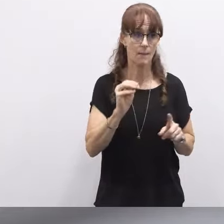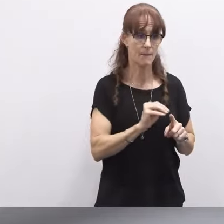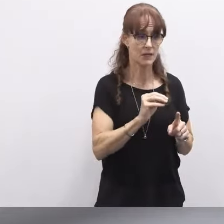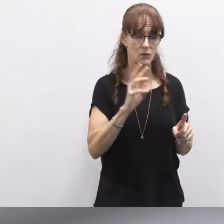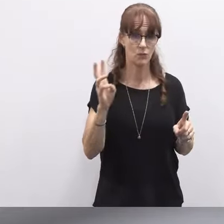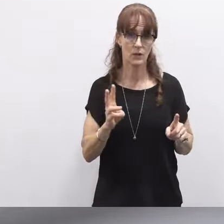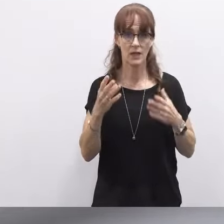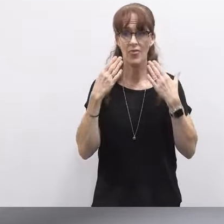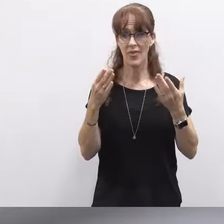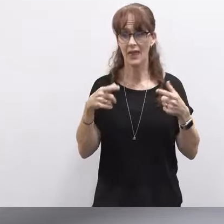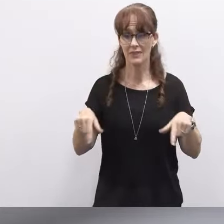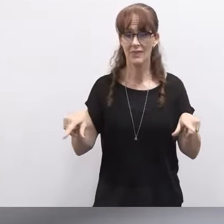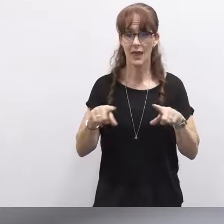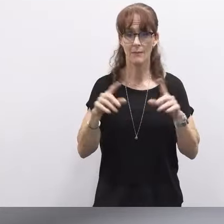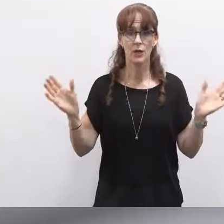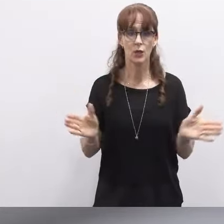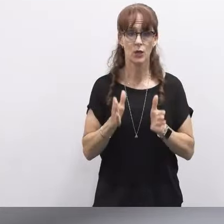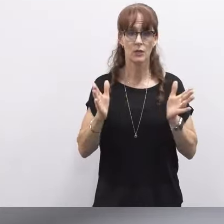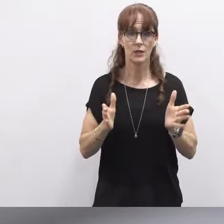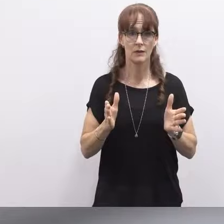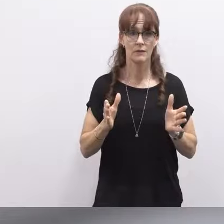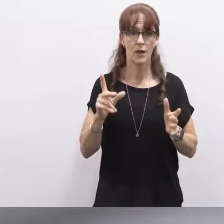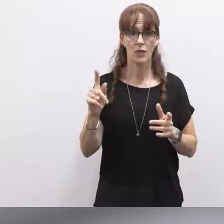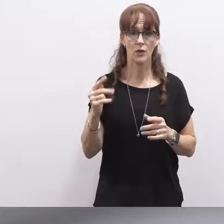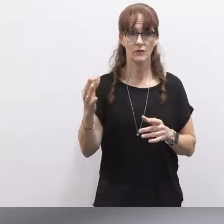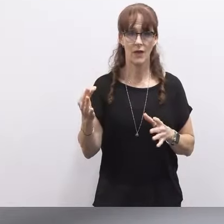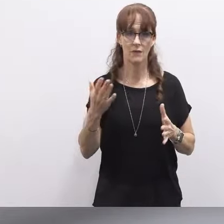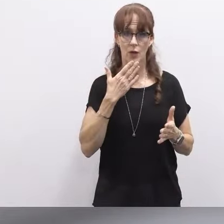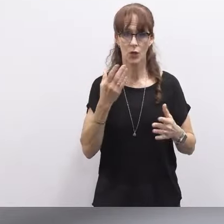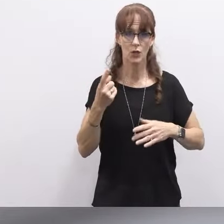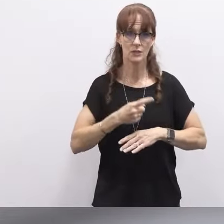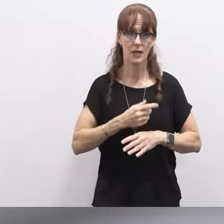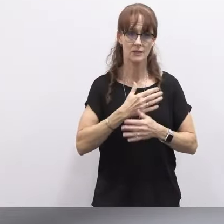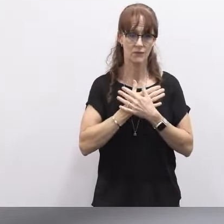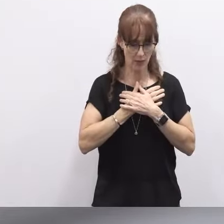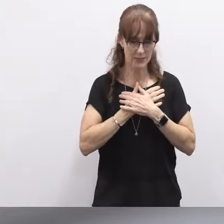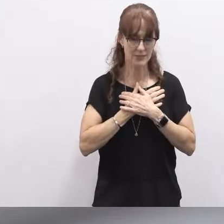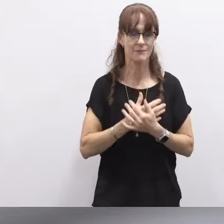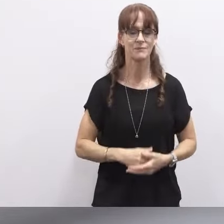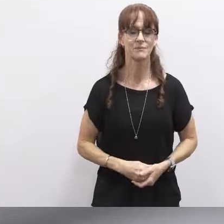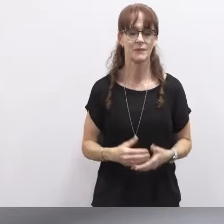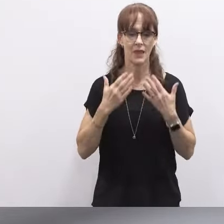and just wanna thank them and encourage them to have Thursday and Friday as good days of rest. So thank you all.